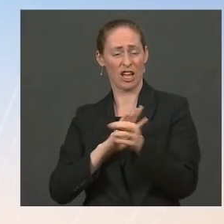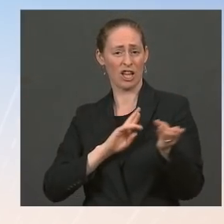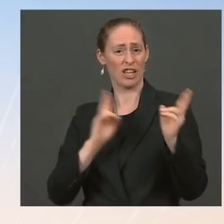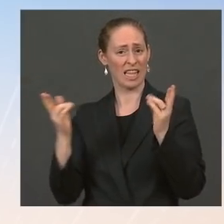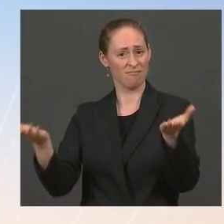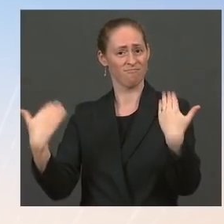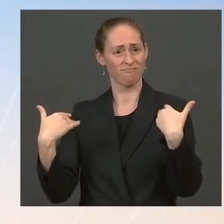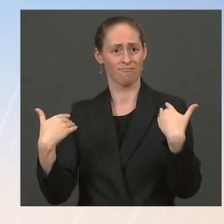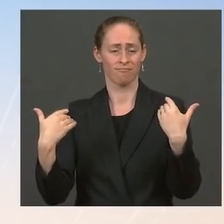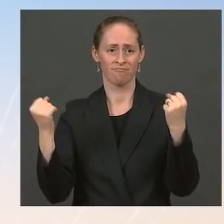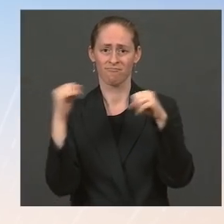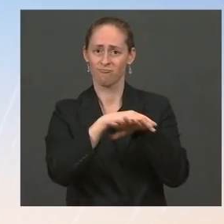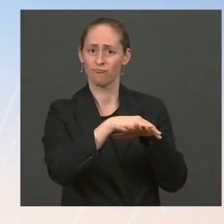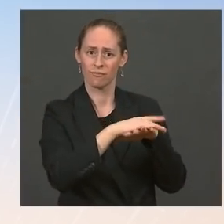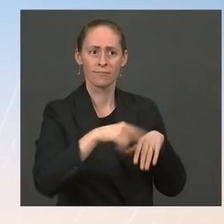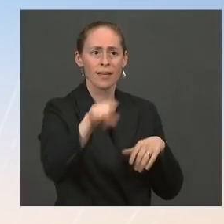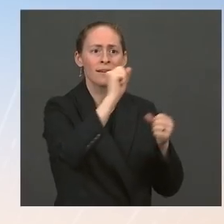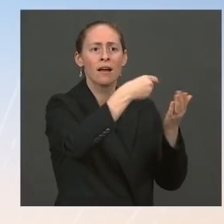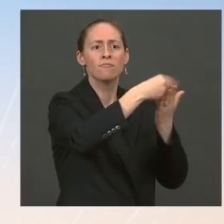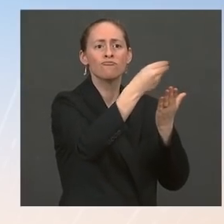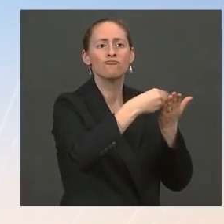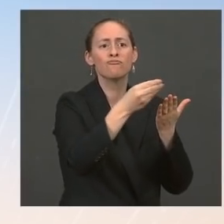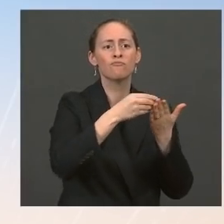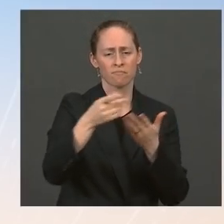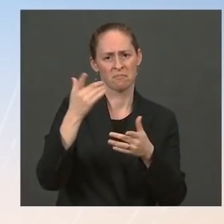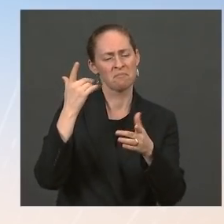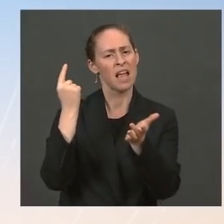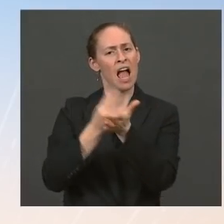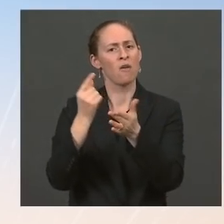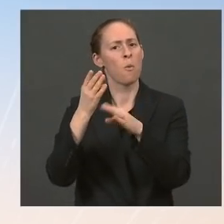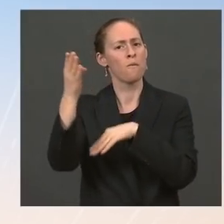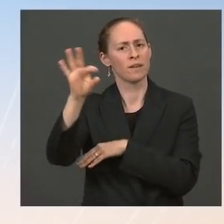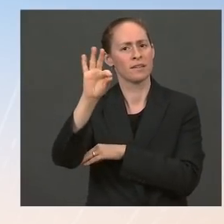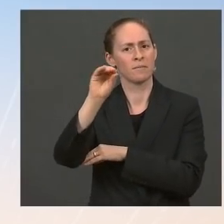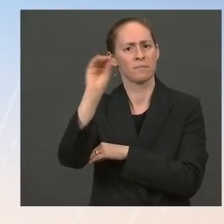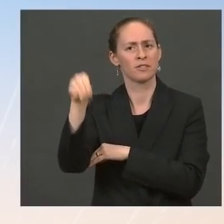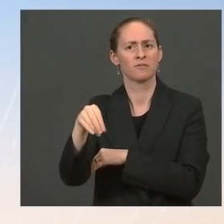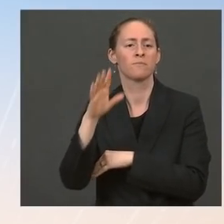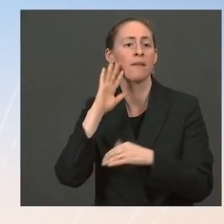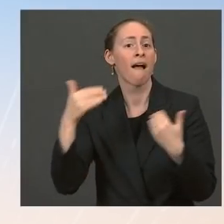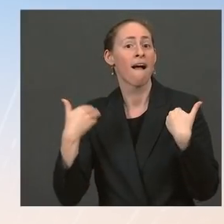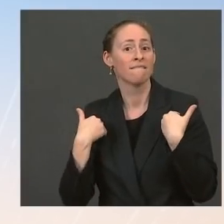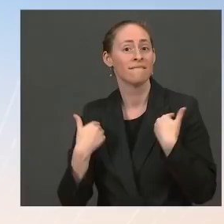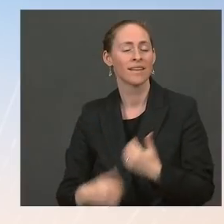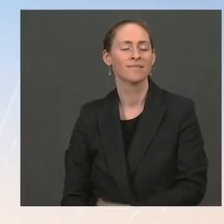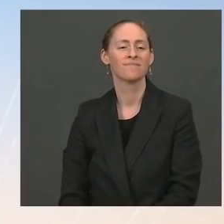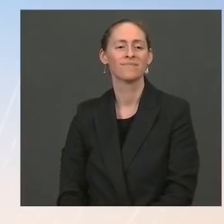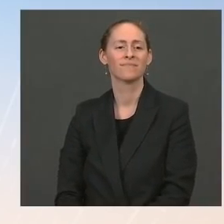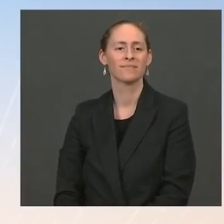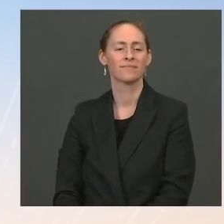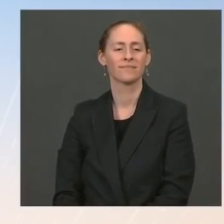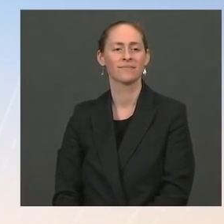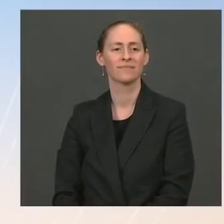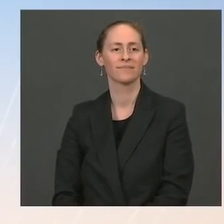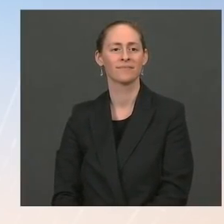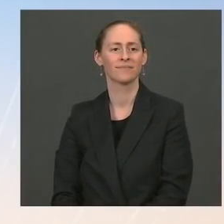is now at 90 percent as of the 14th of November, so just a couple of days ago.